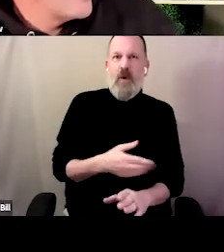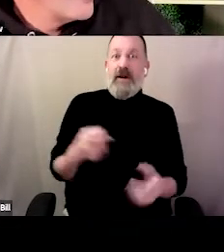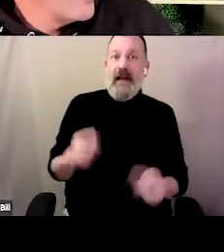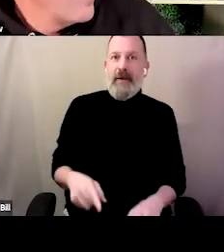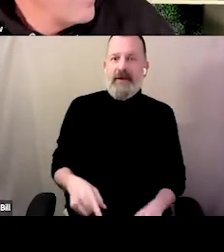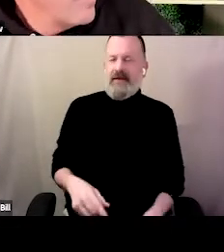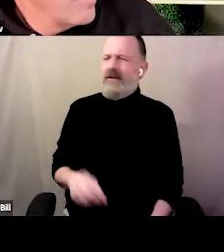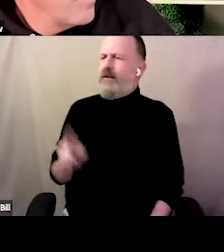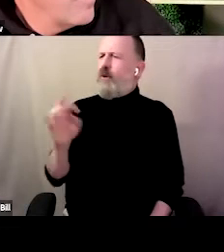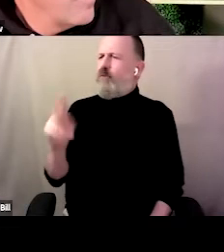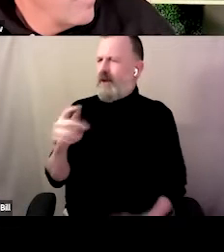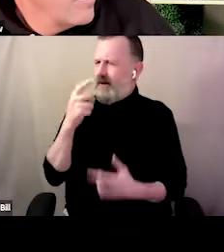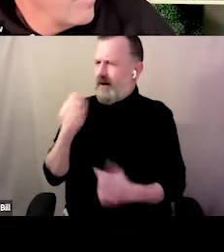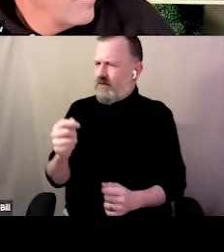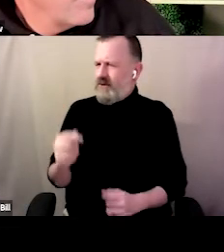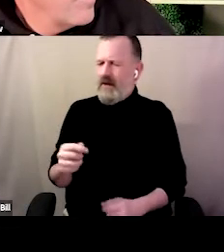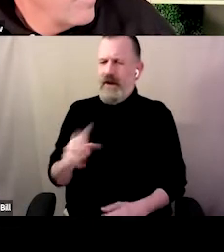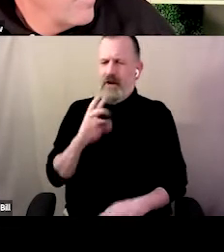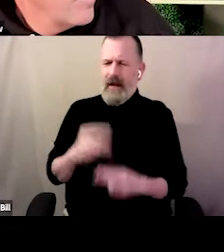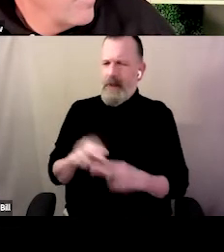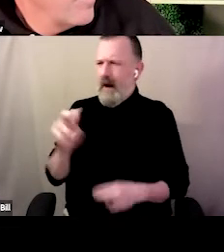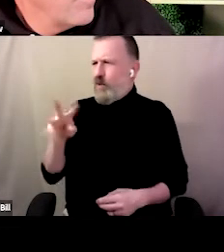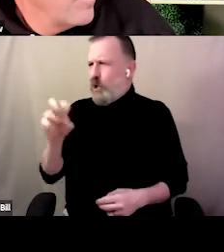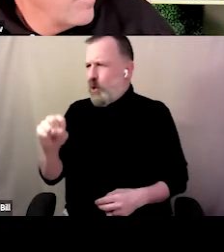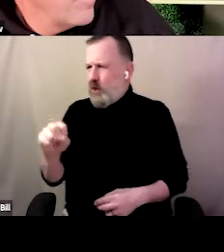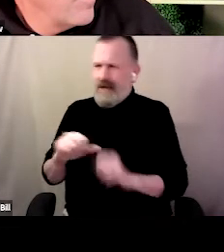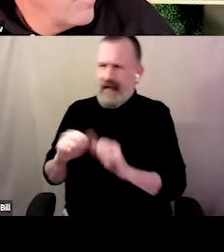like talking about our news agencies and what is and what is it we really have no